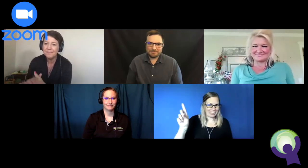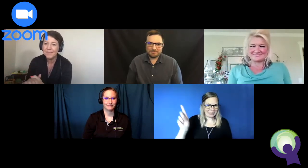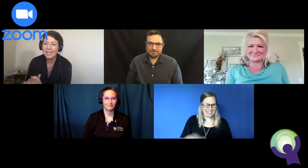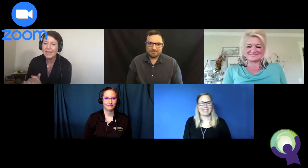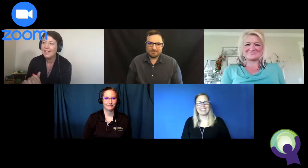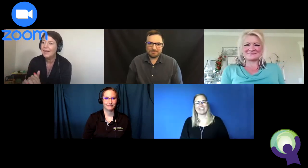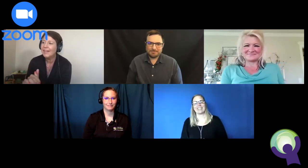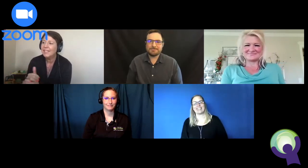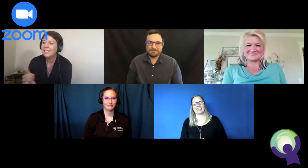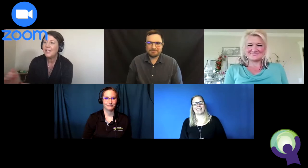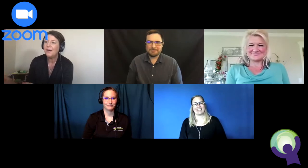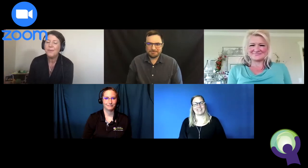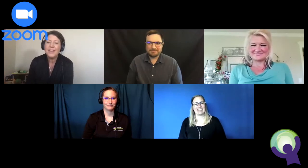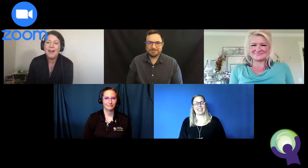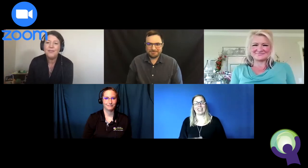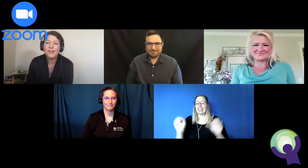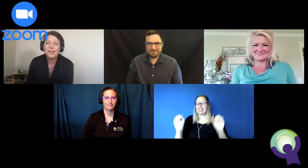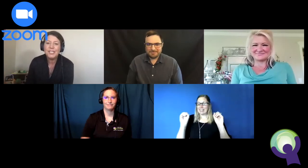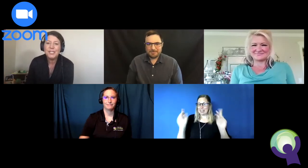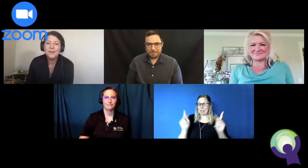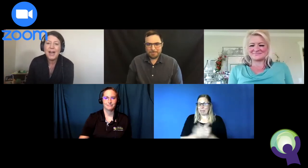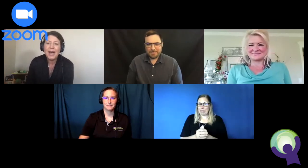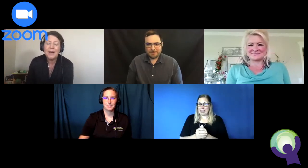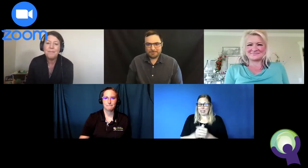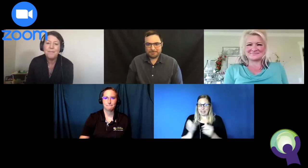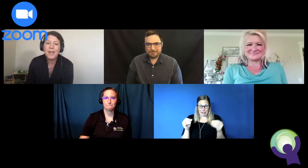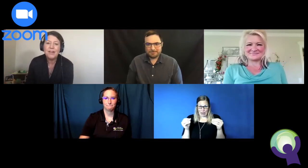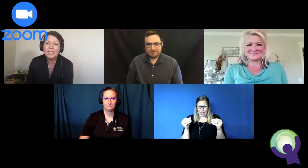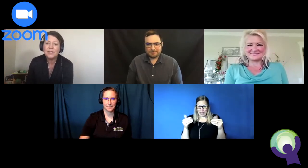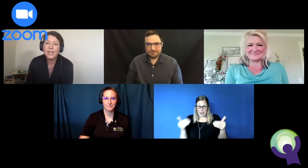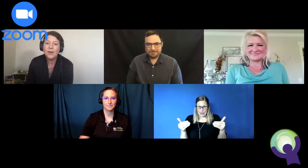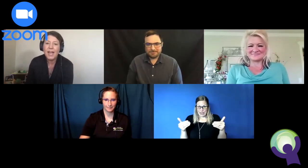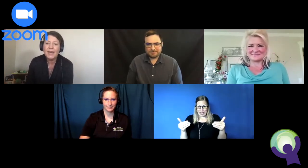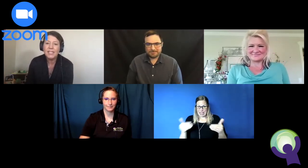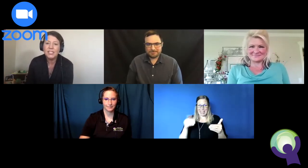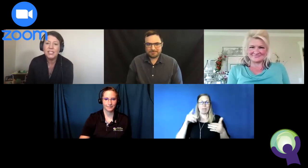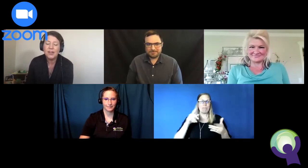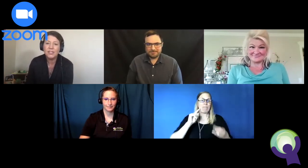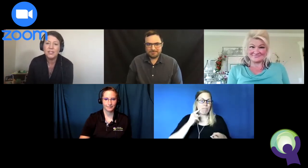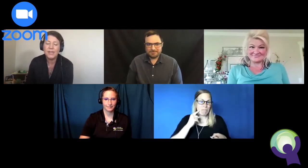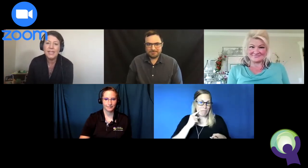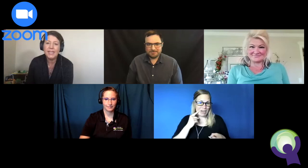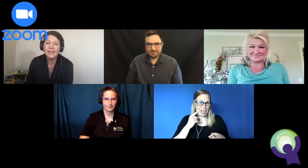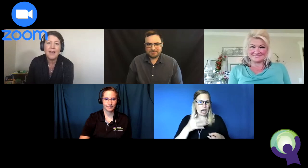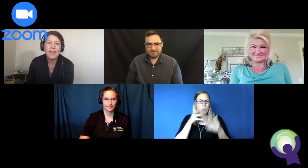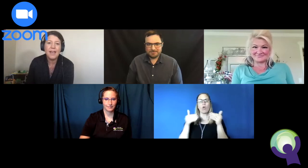So without further ado, Mary is going to go ahead and share her screen